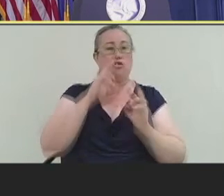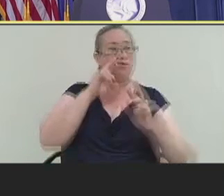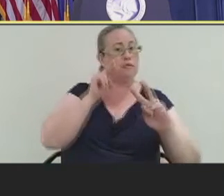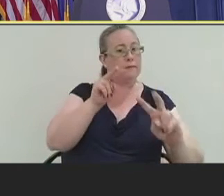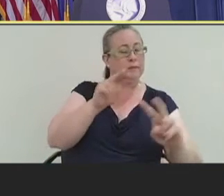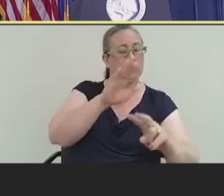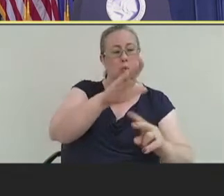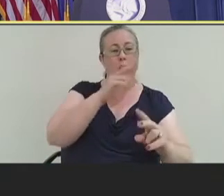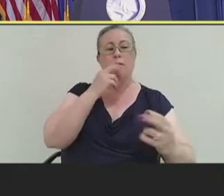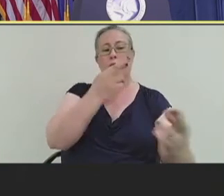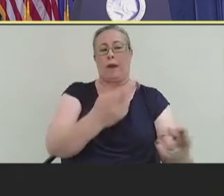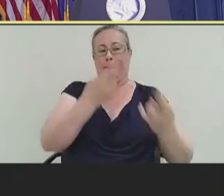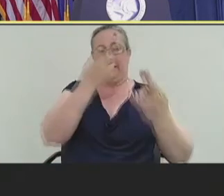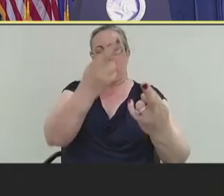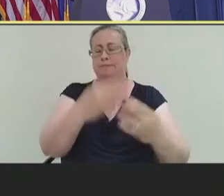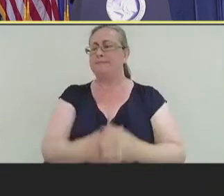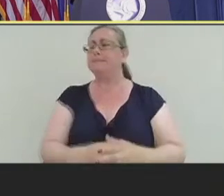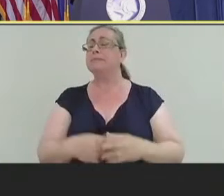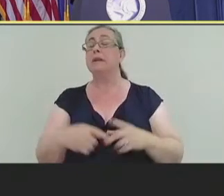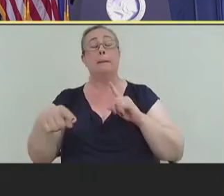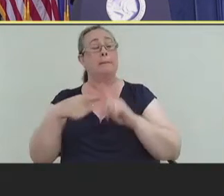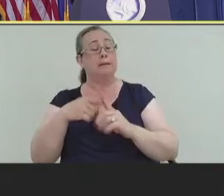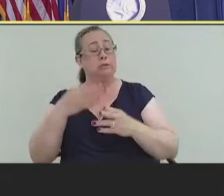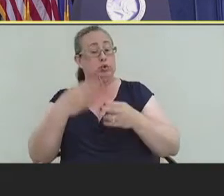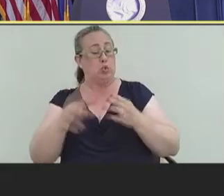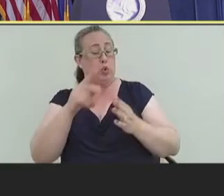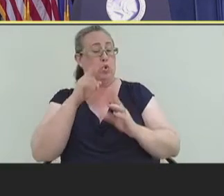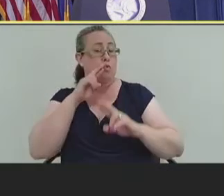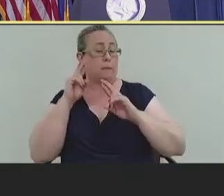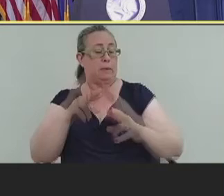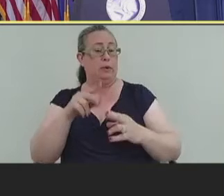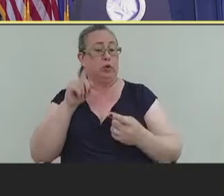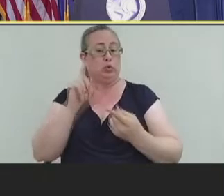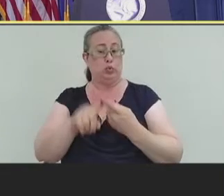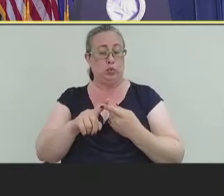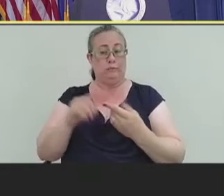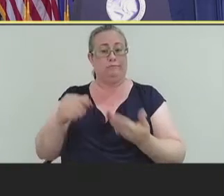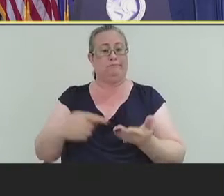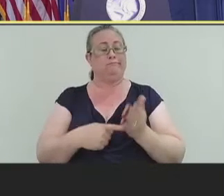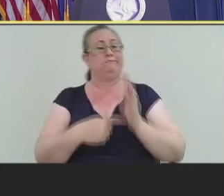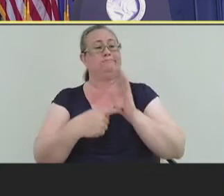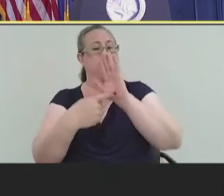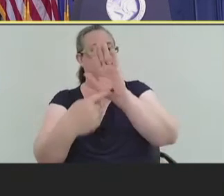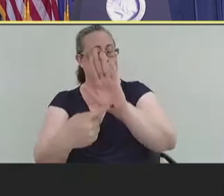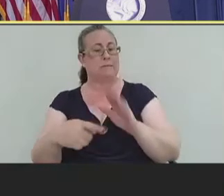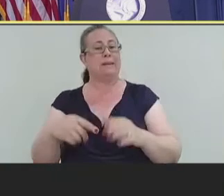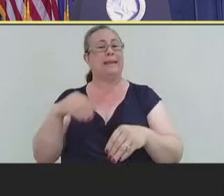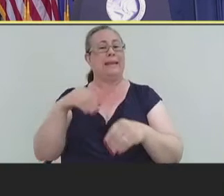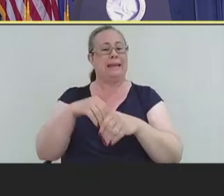report to be voted on at the February 2025 NVAC meeting documenting this guidance. So,